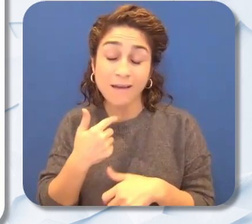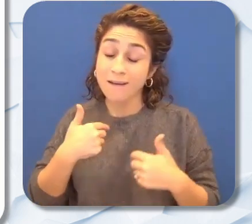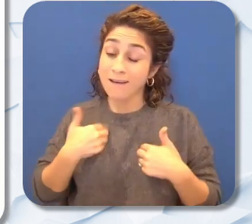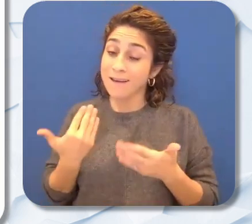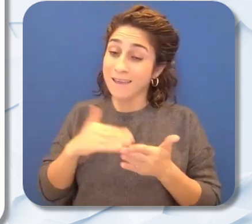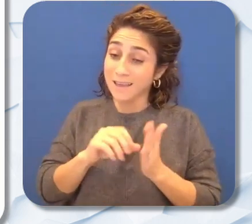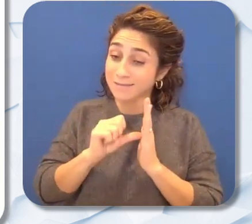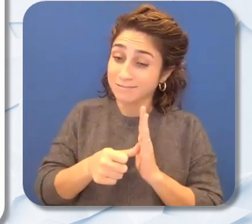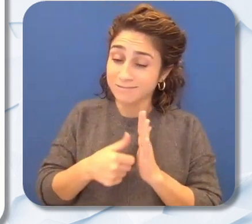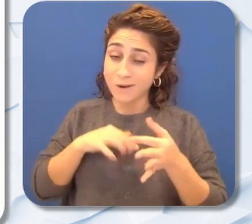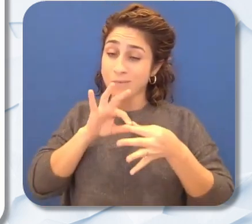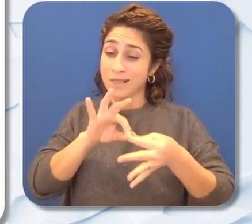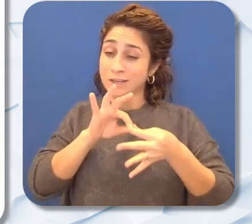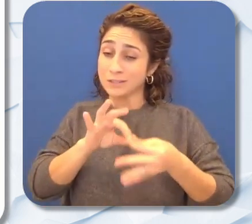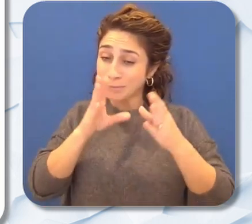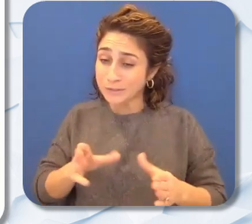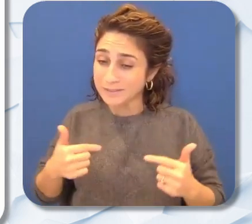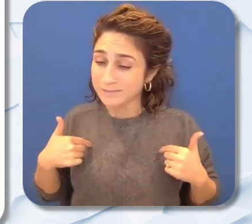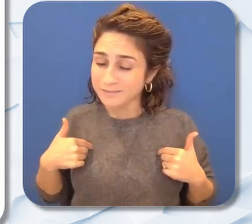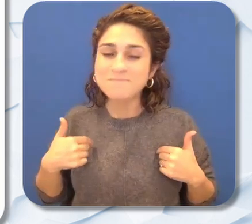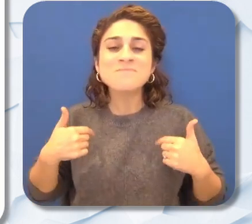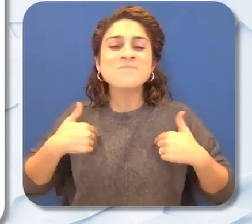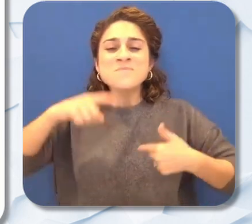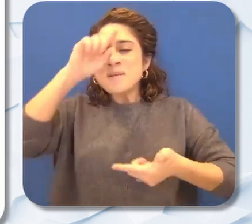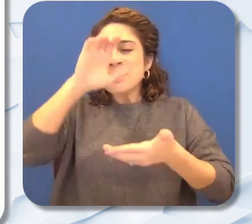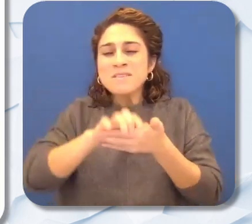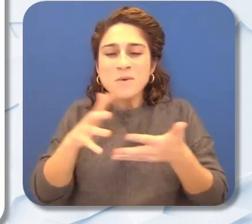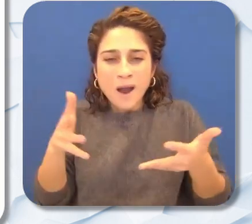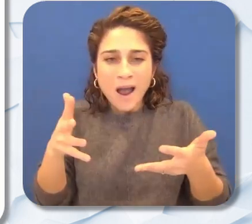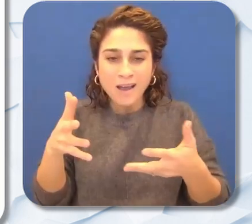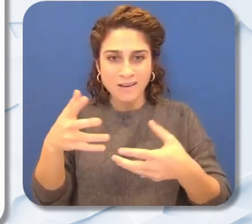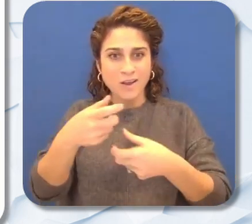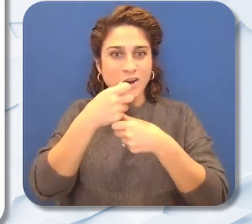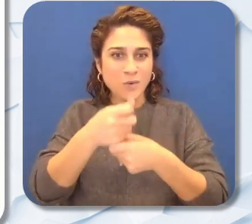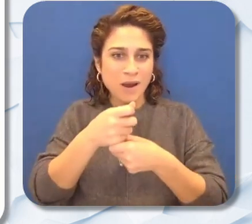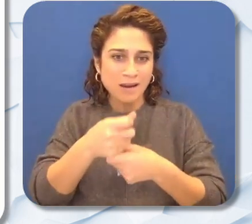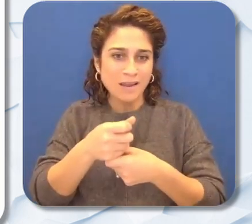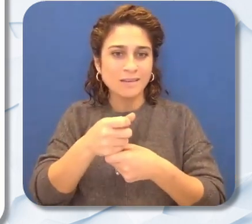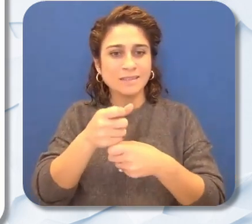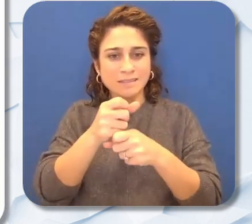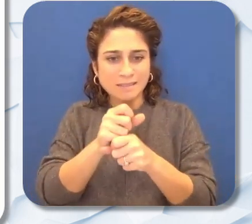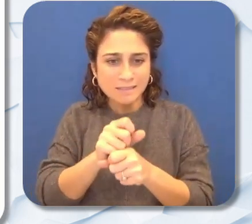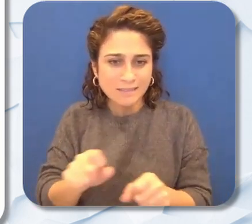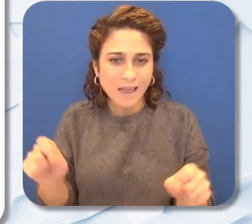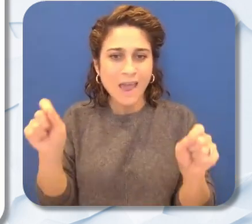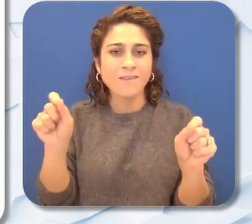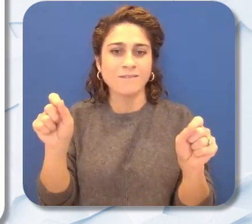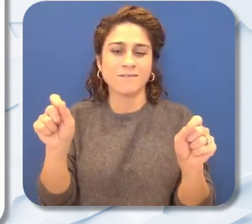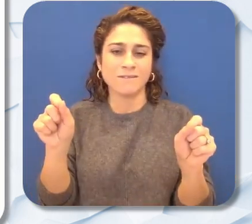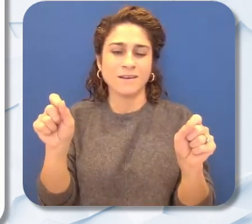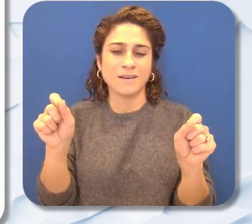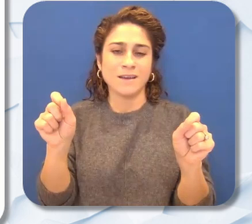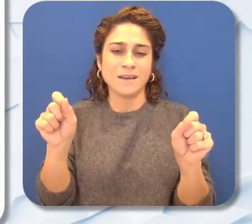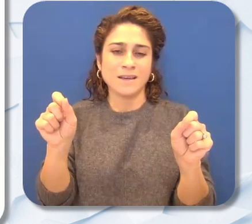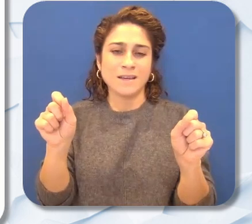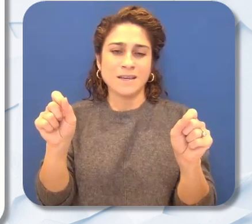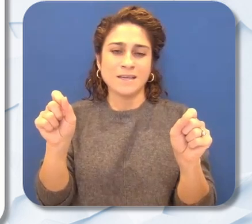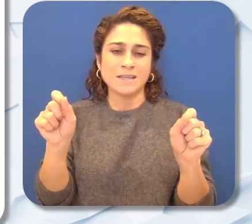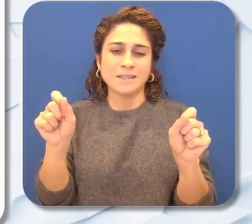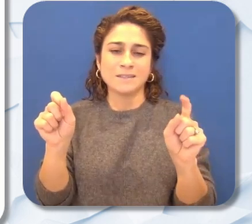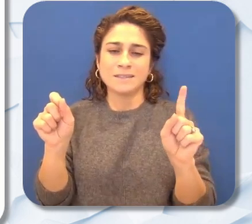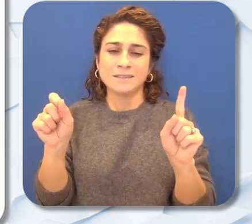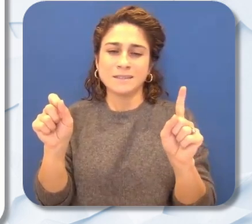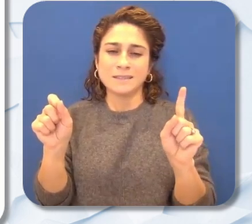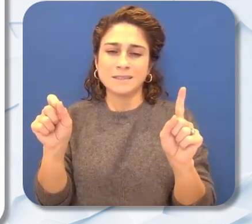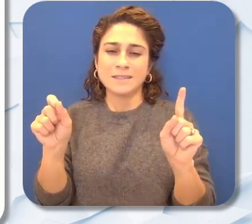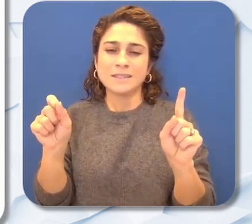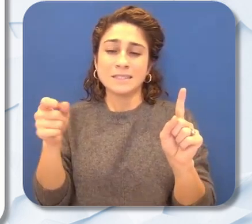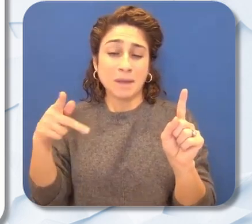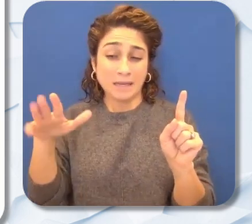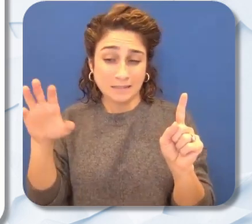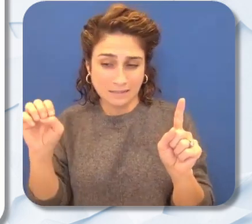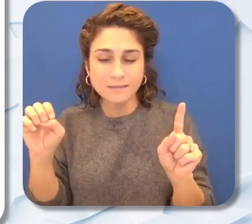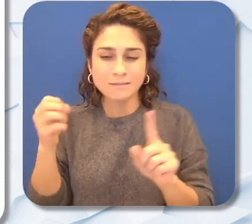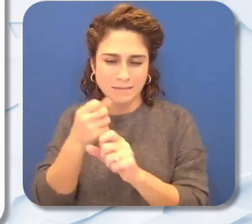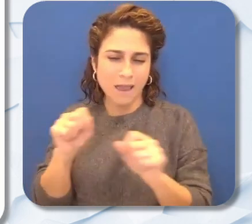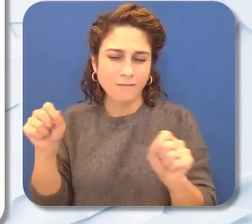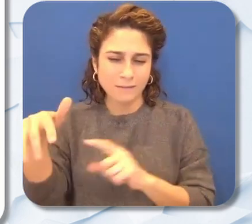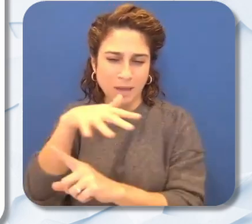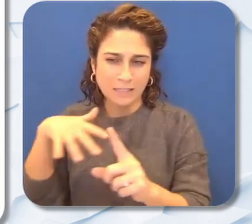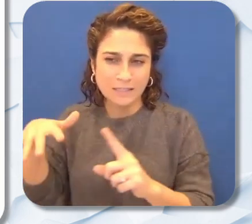person I believe in creating safe brave spaces. I cannot say that enough and safety means people